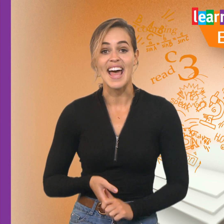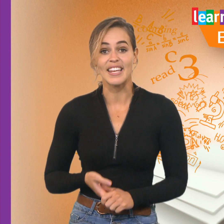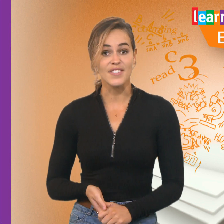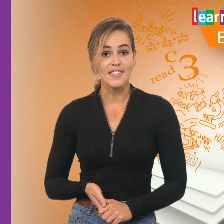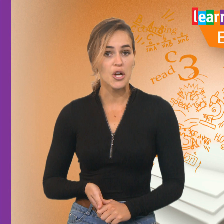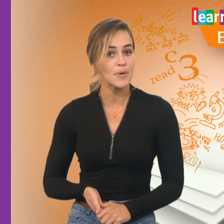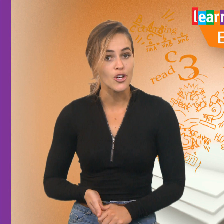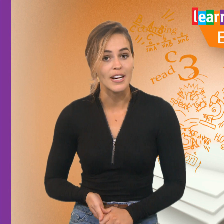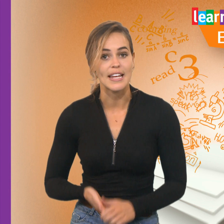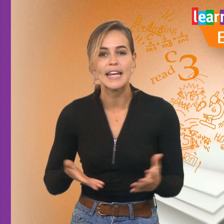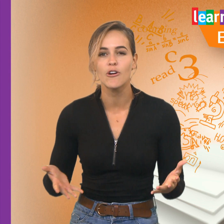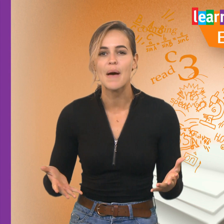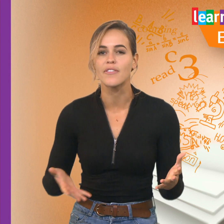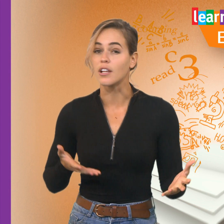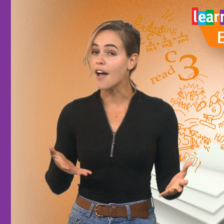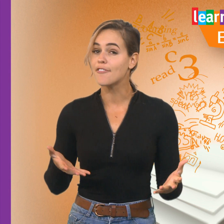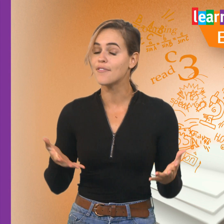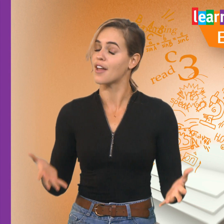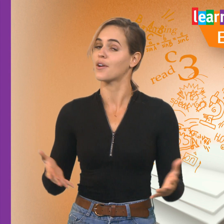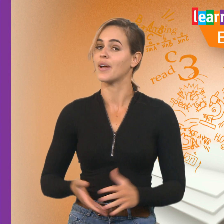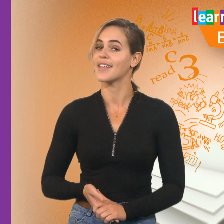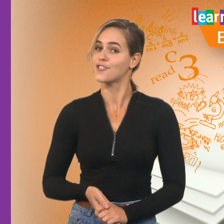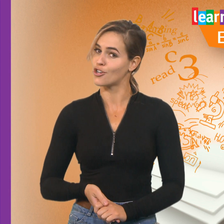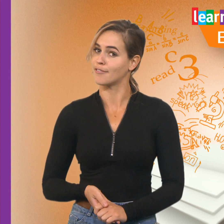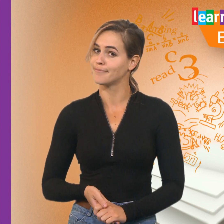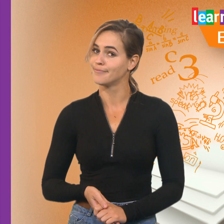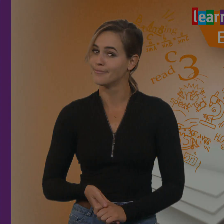and it gives us the opportunity to hear about the life of another Queensland student.